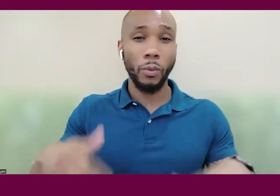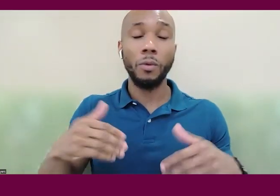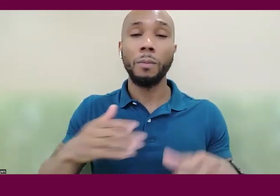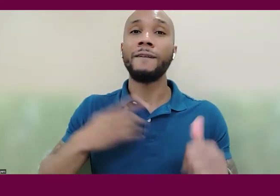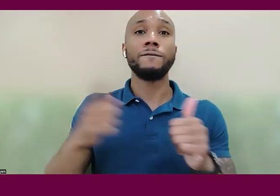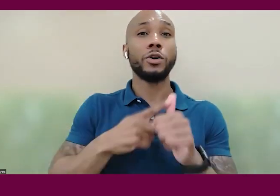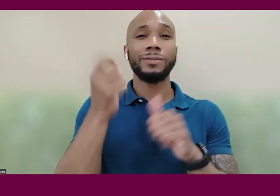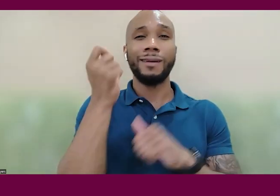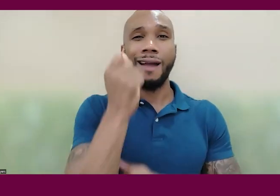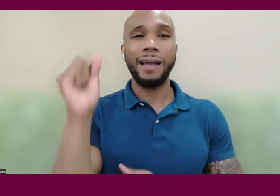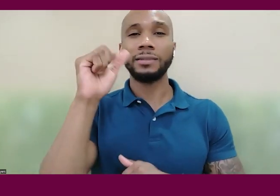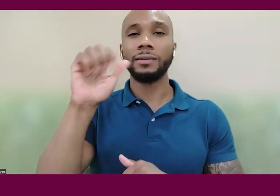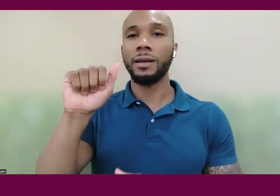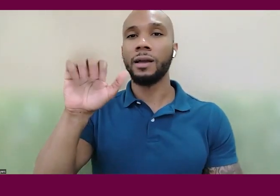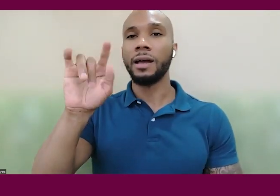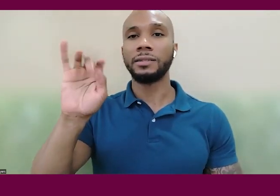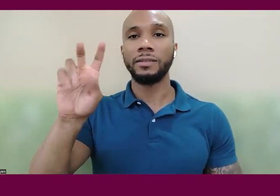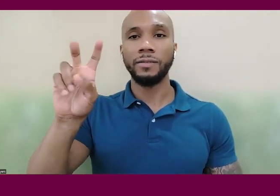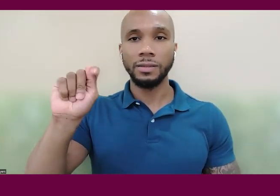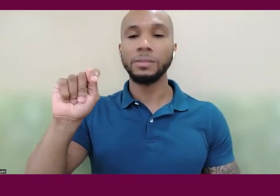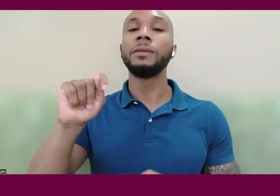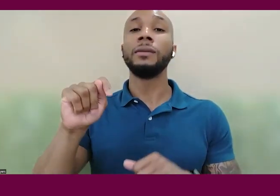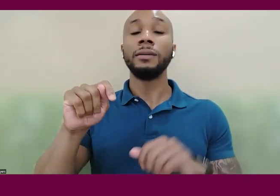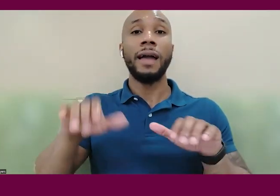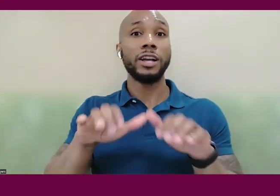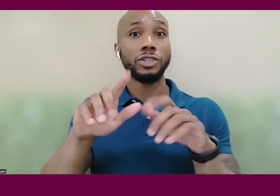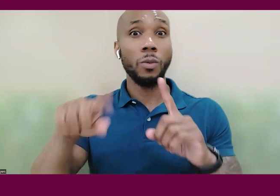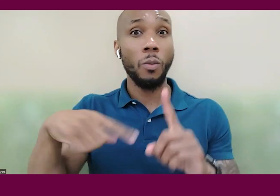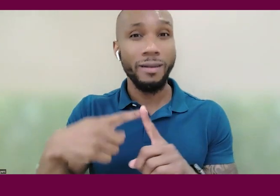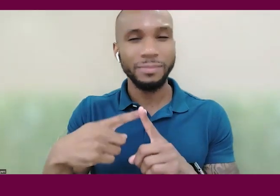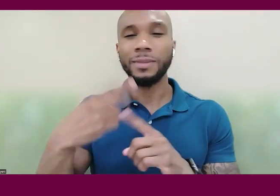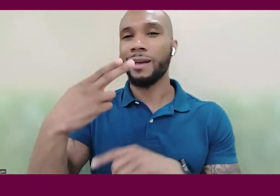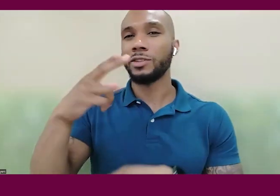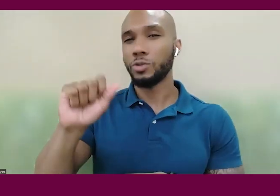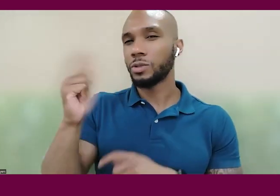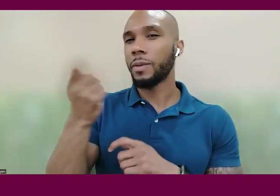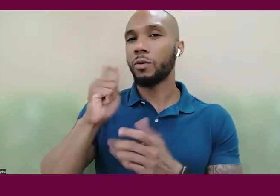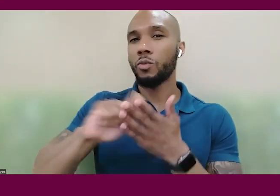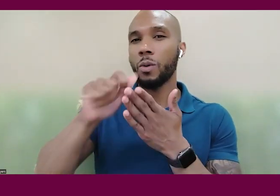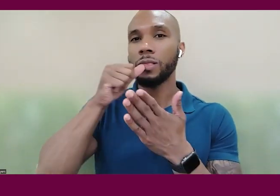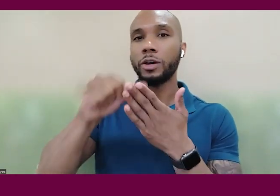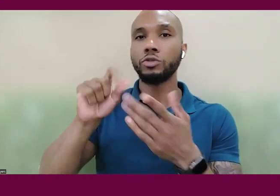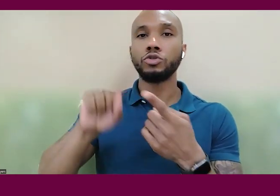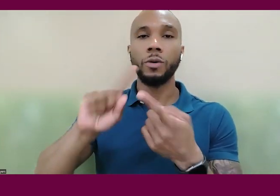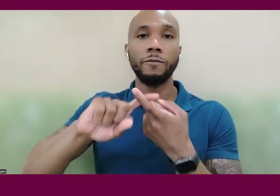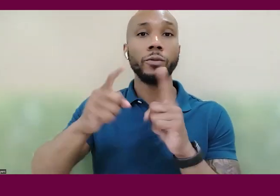My first activist action was, in high school, somebody wrote a letter to a friend using